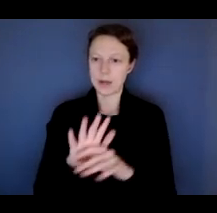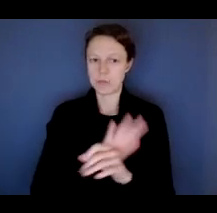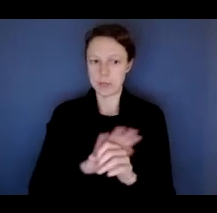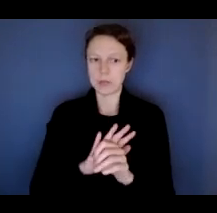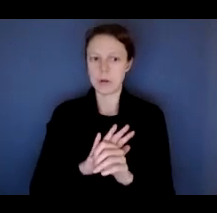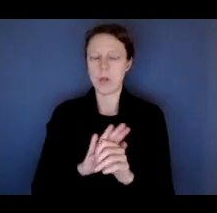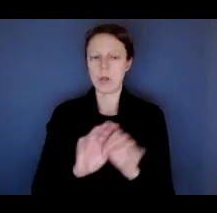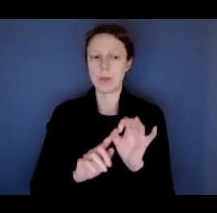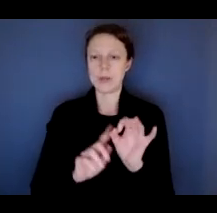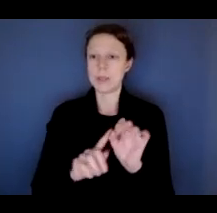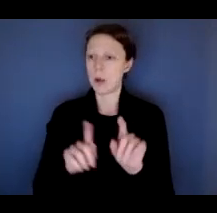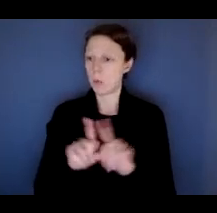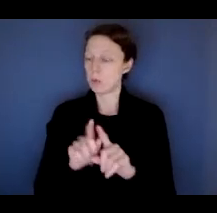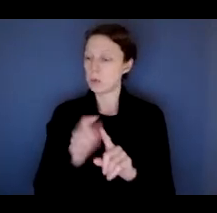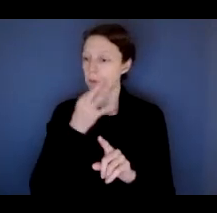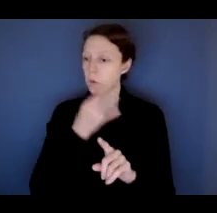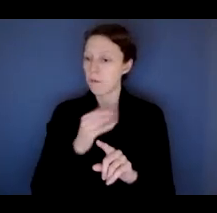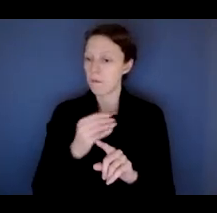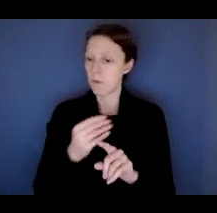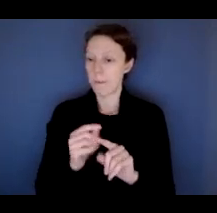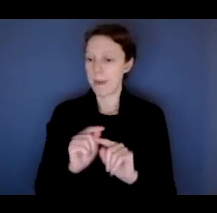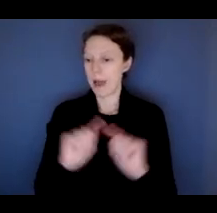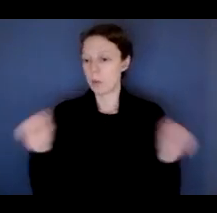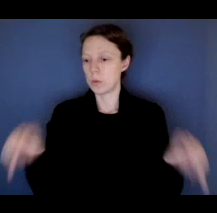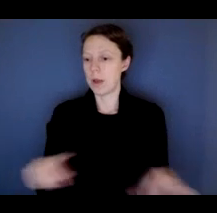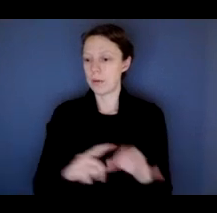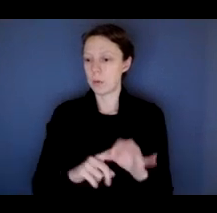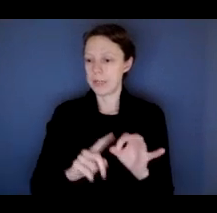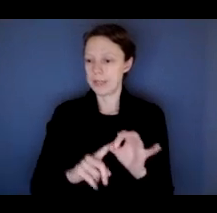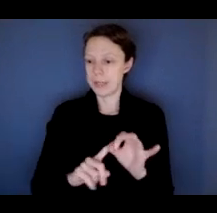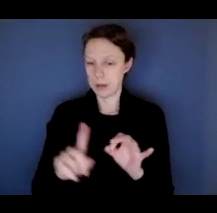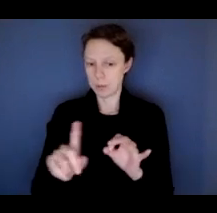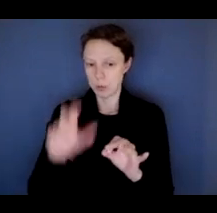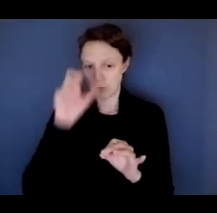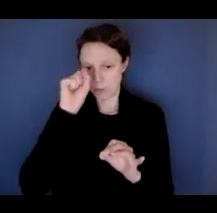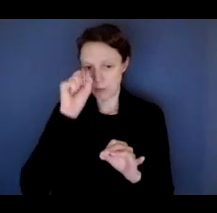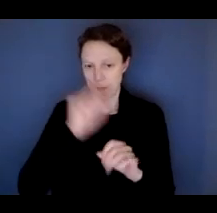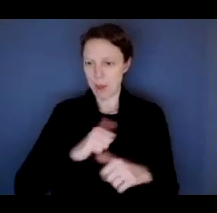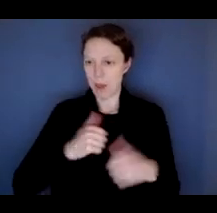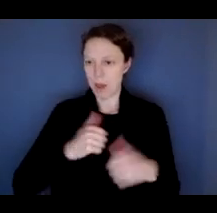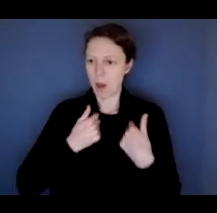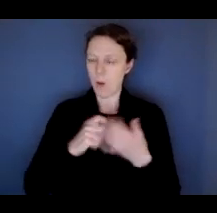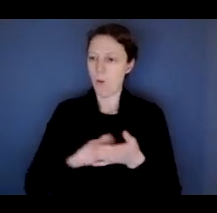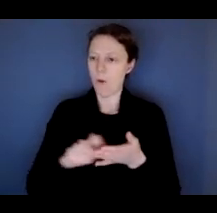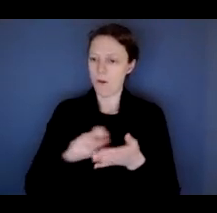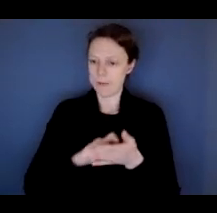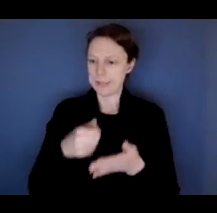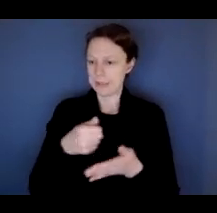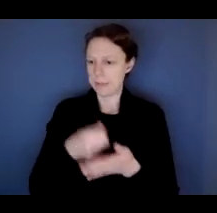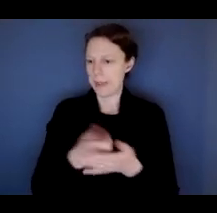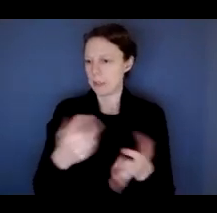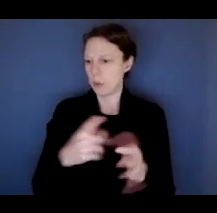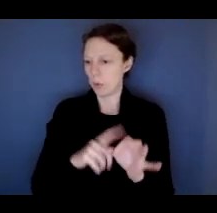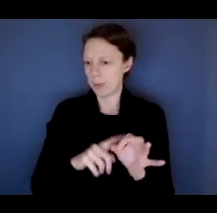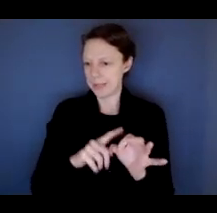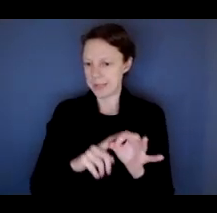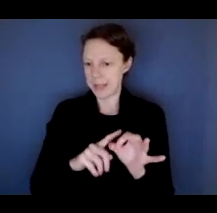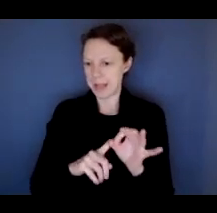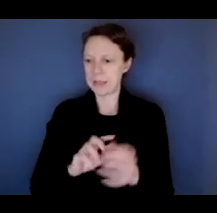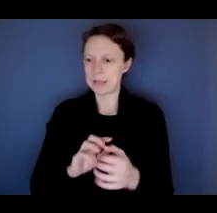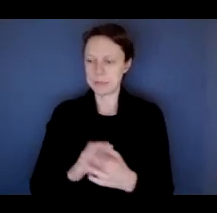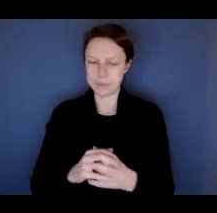of QLD. Just a reminder that our offices are based in QLD and there are people within QLD today but